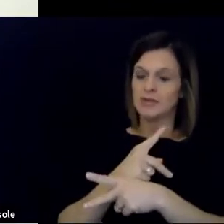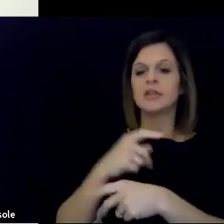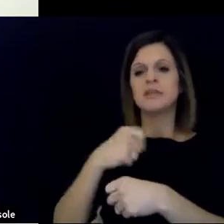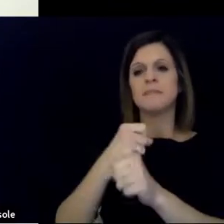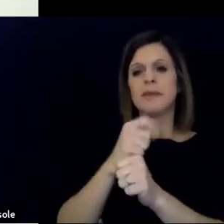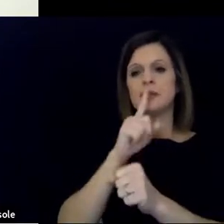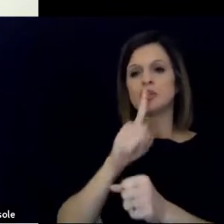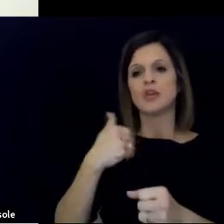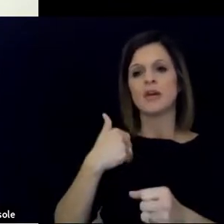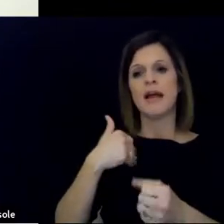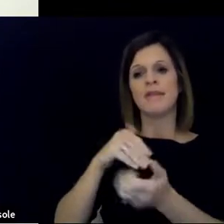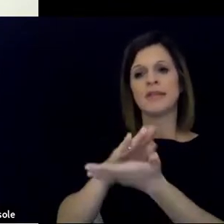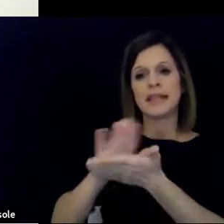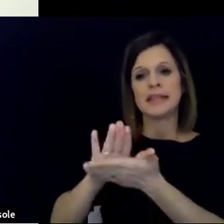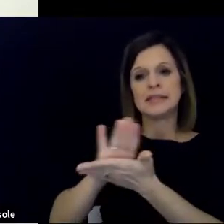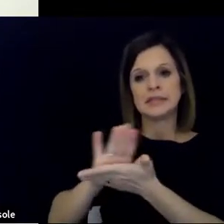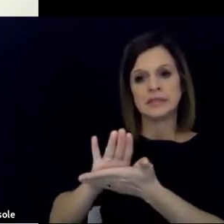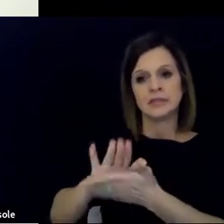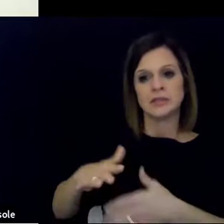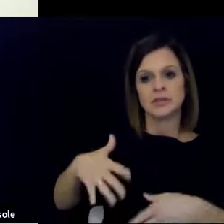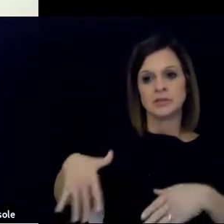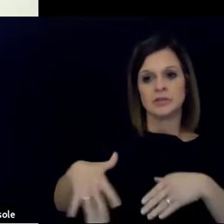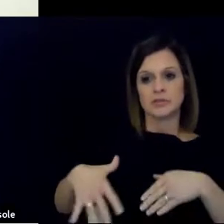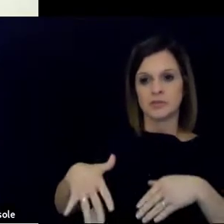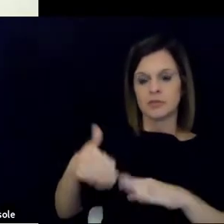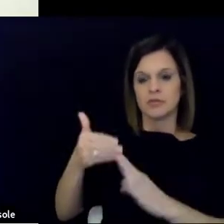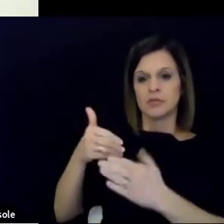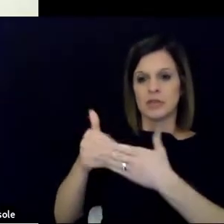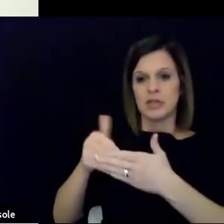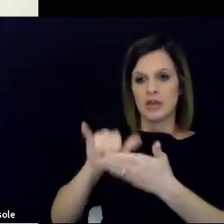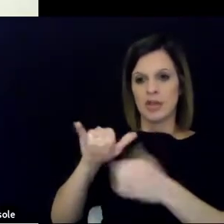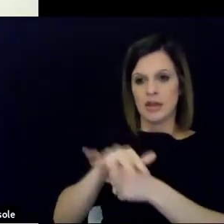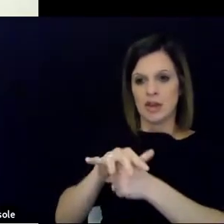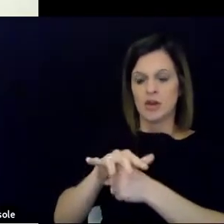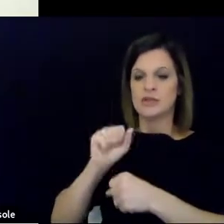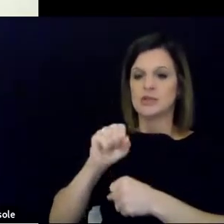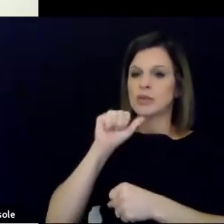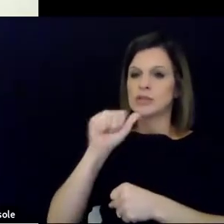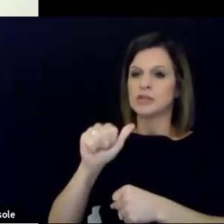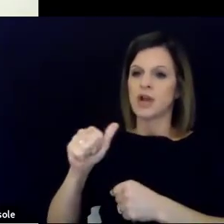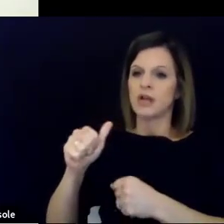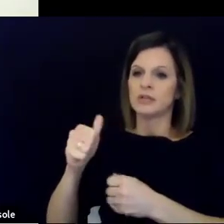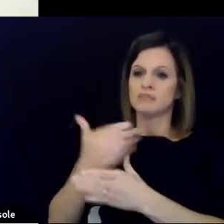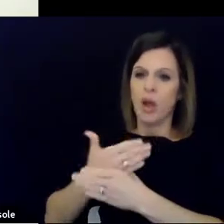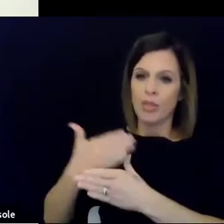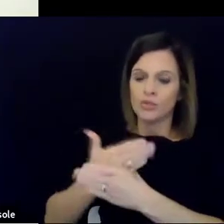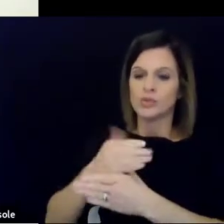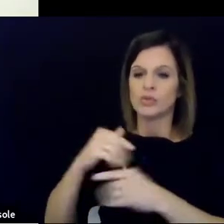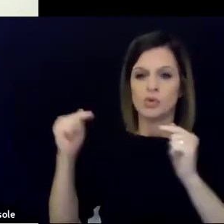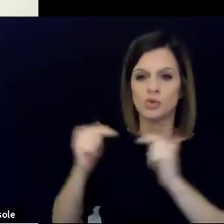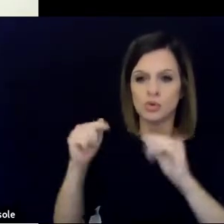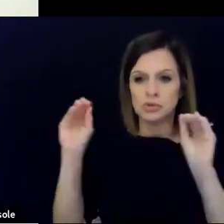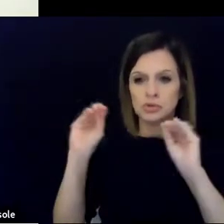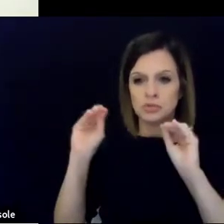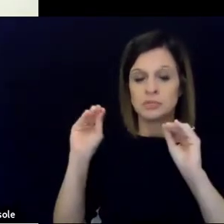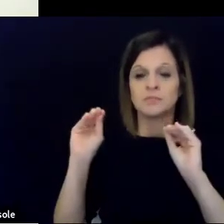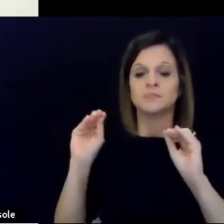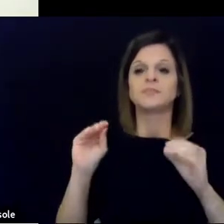so that it's not inflamed. Getting the kid involved in self-feeding as much as possible.